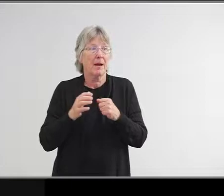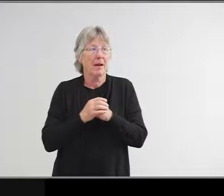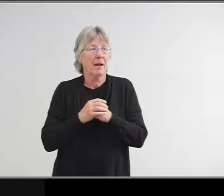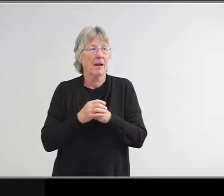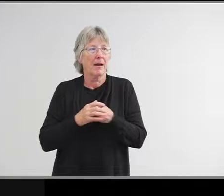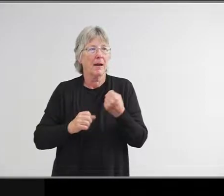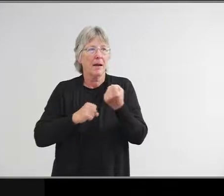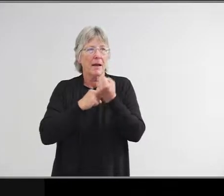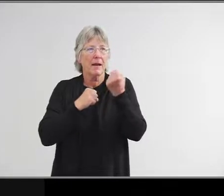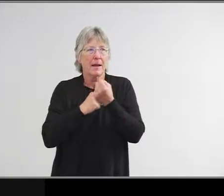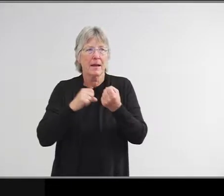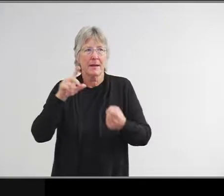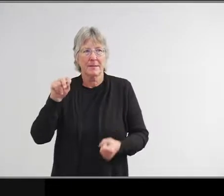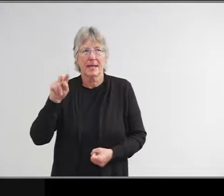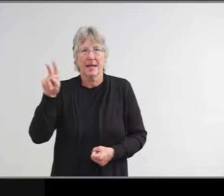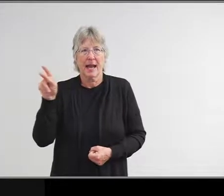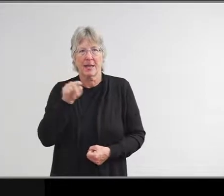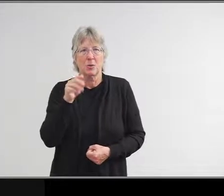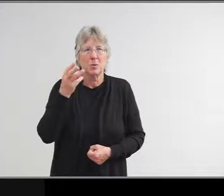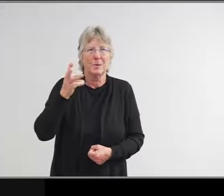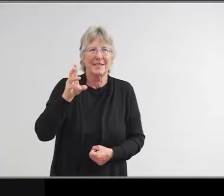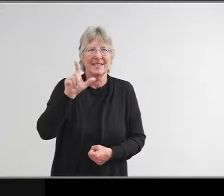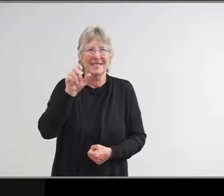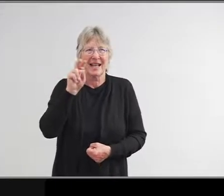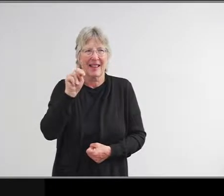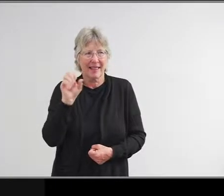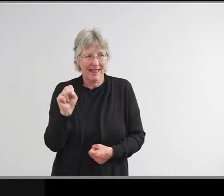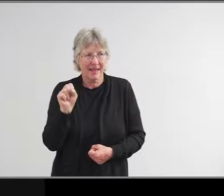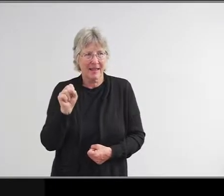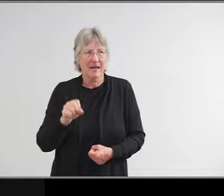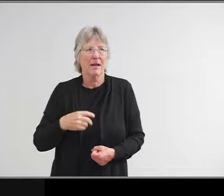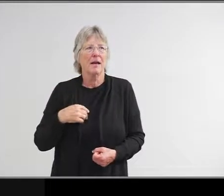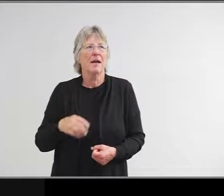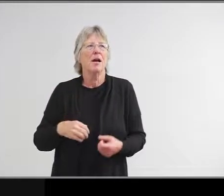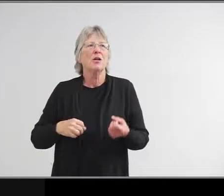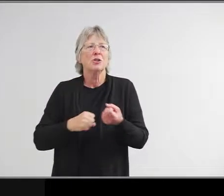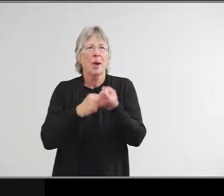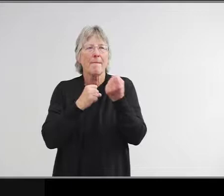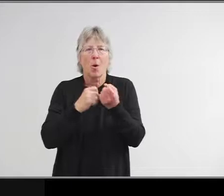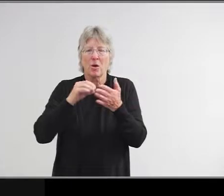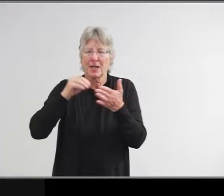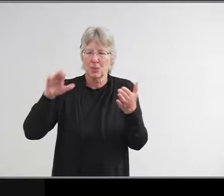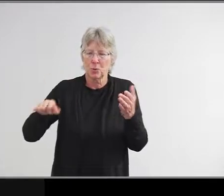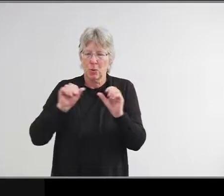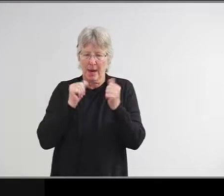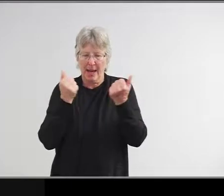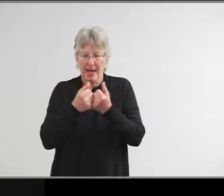TK to 16 lens, supporting students to have agency in their learning, cultivate community partnerships,